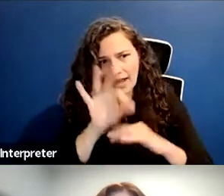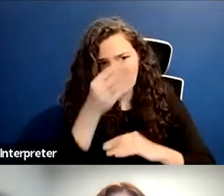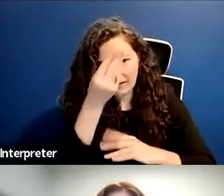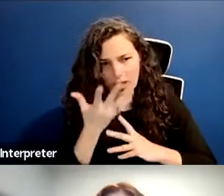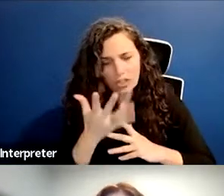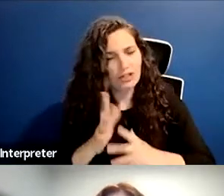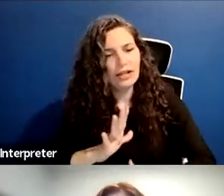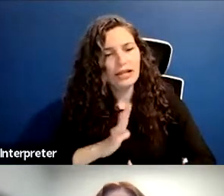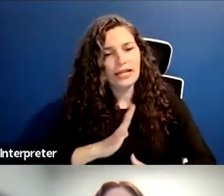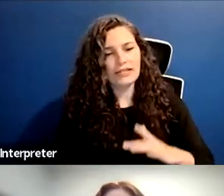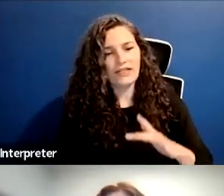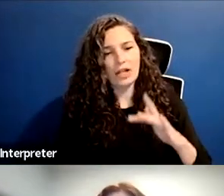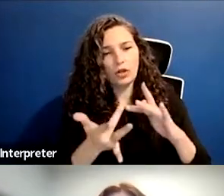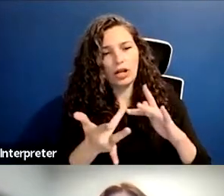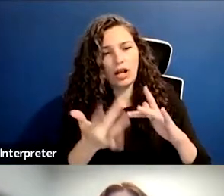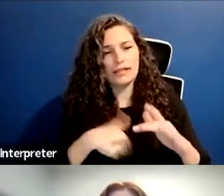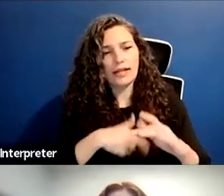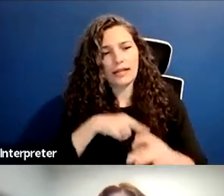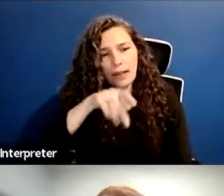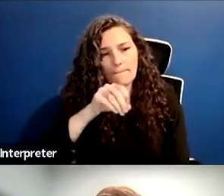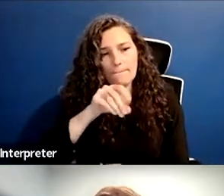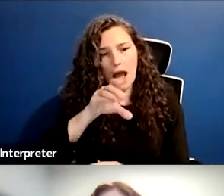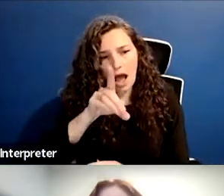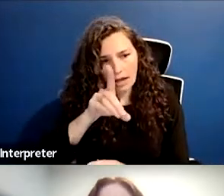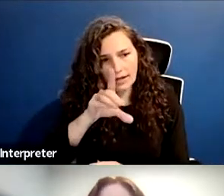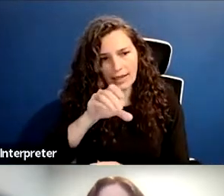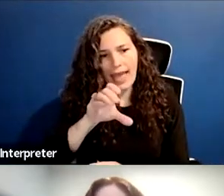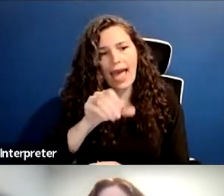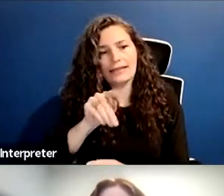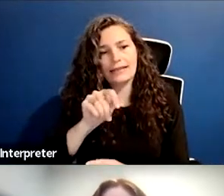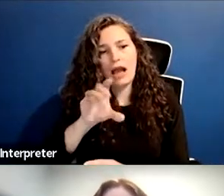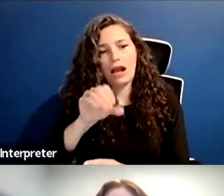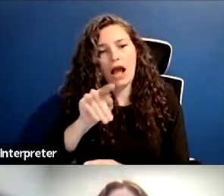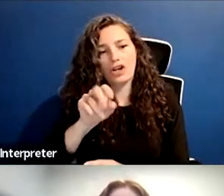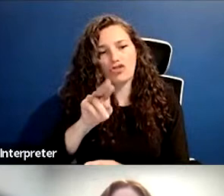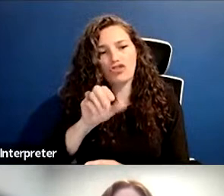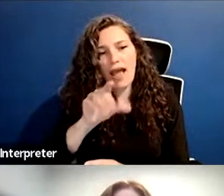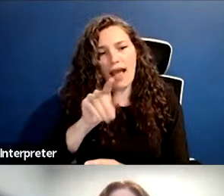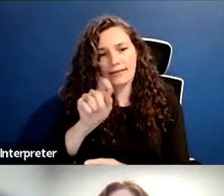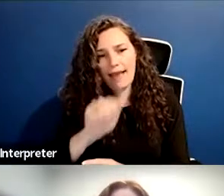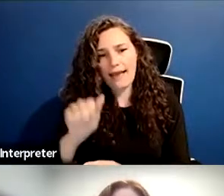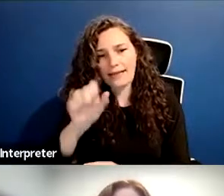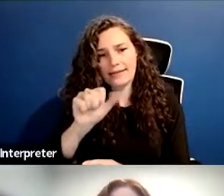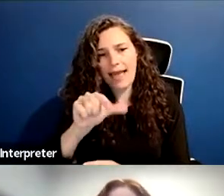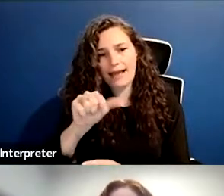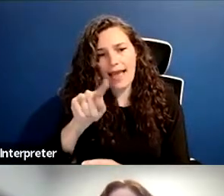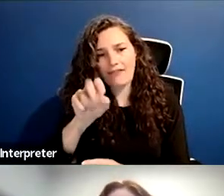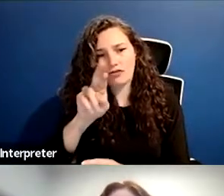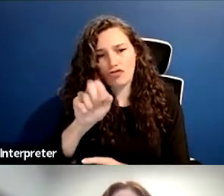at podcastcontracts@sagaftra.org. We are standing by to help you and excited to do so.